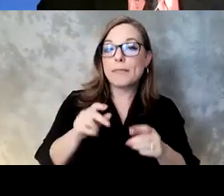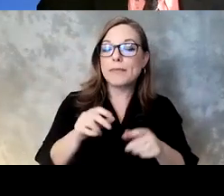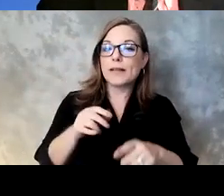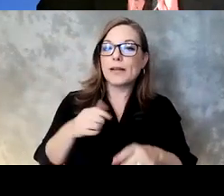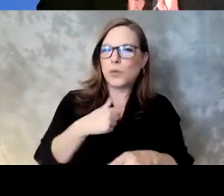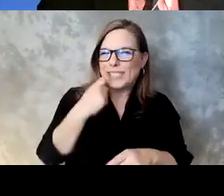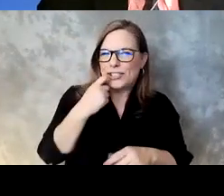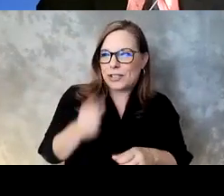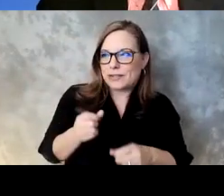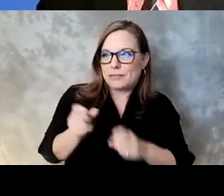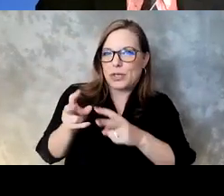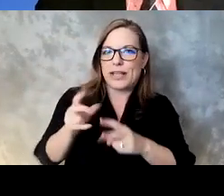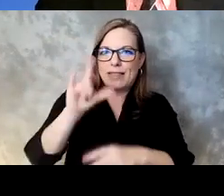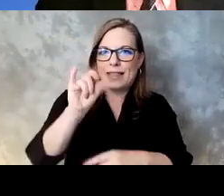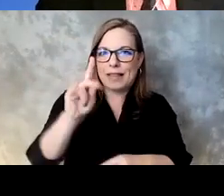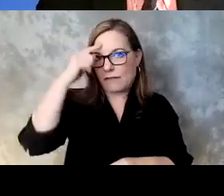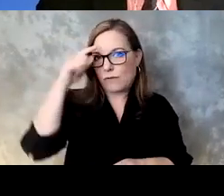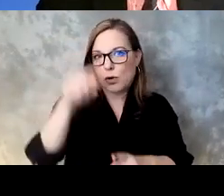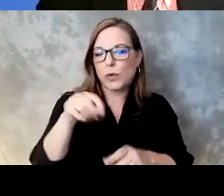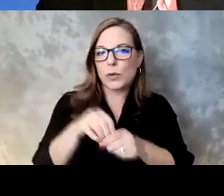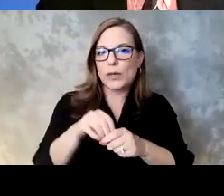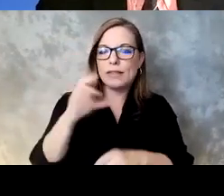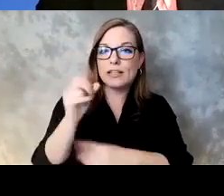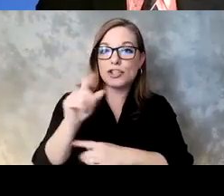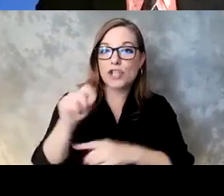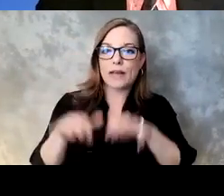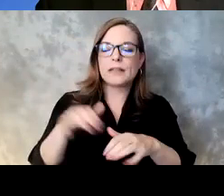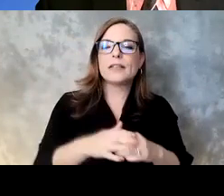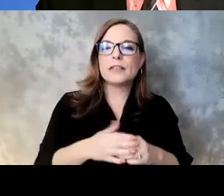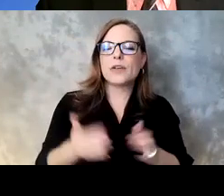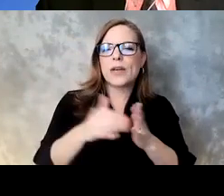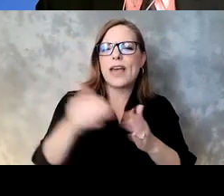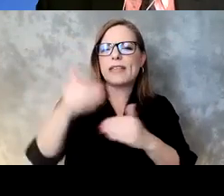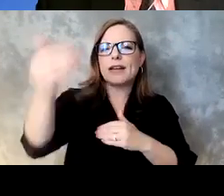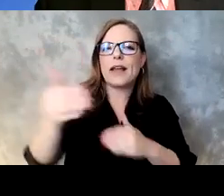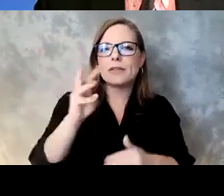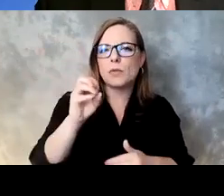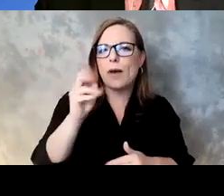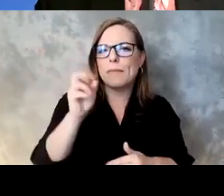in the chat and again we'll dive a little bit deeper in a in an upcoming webinar. And